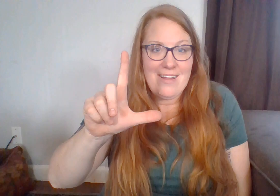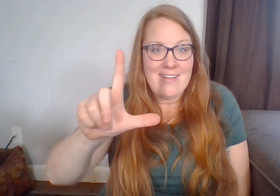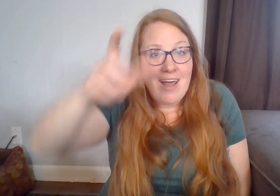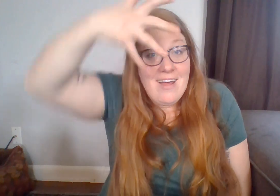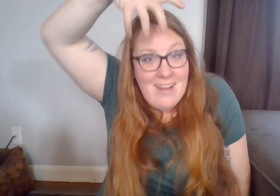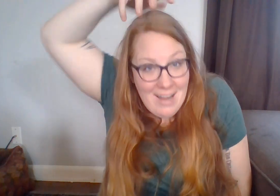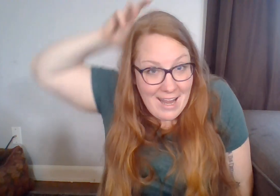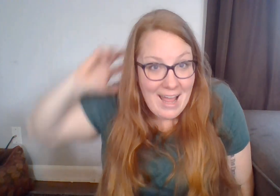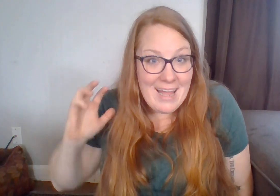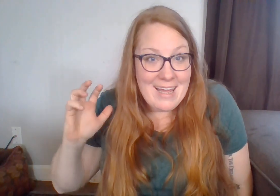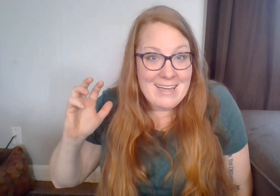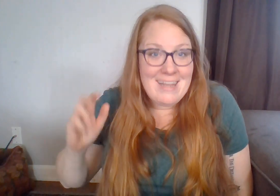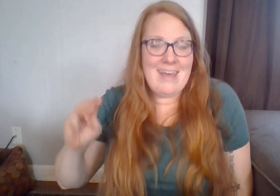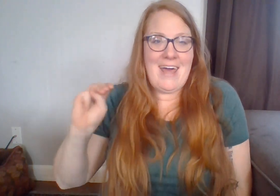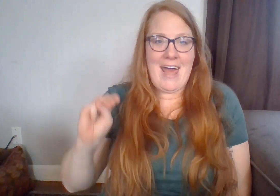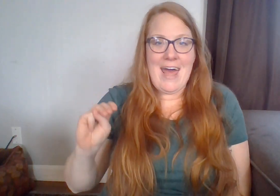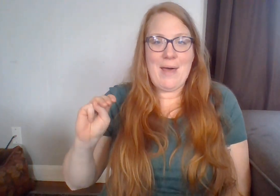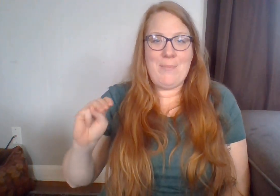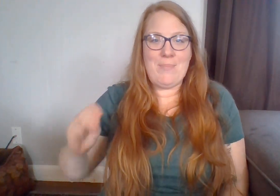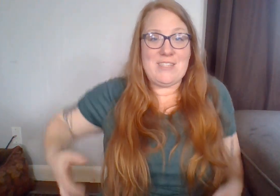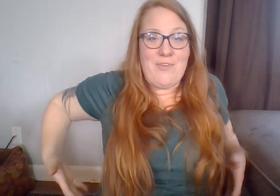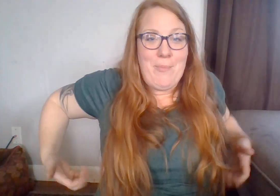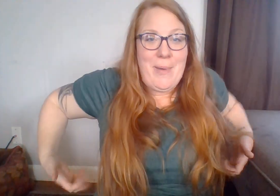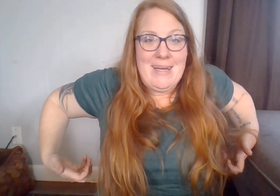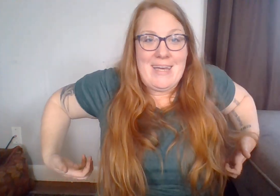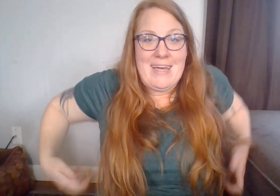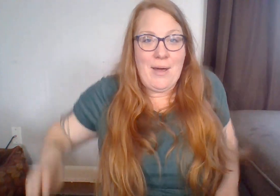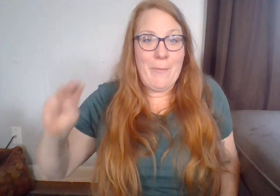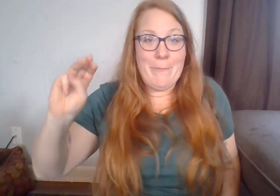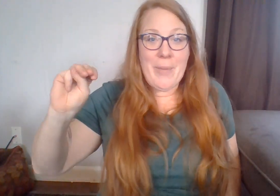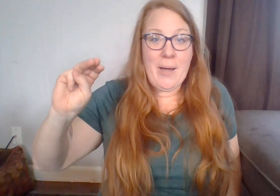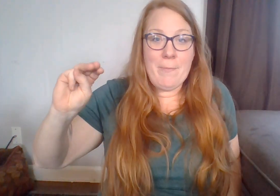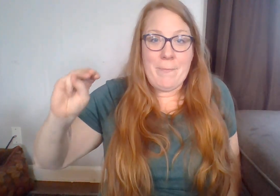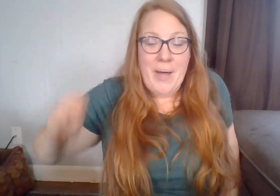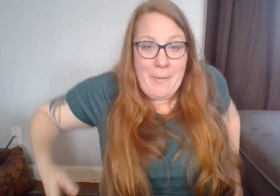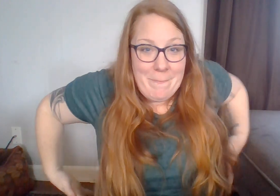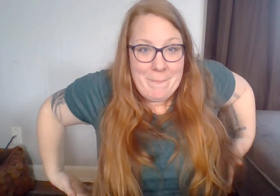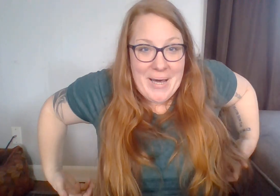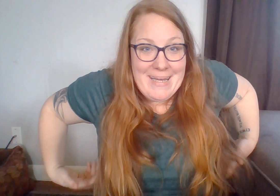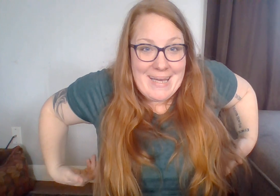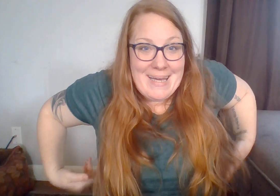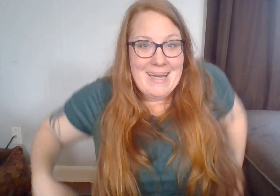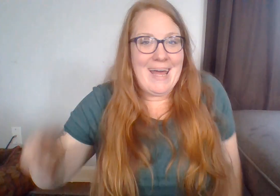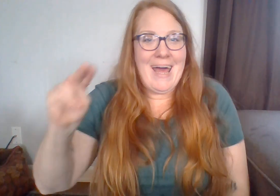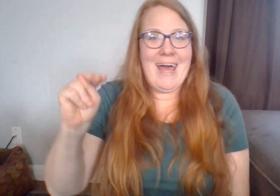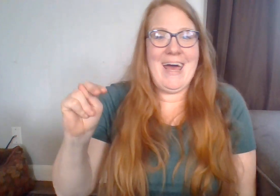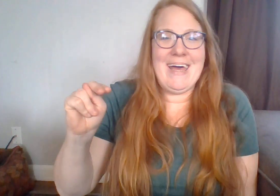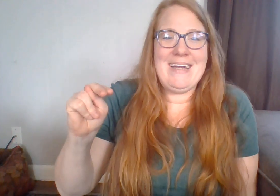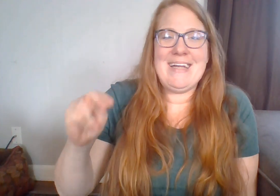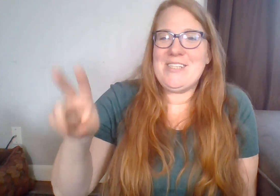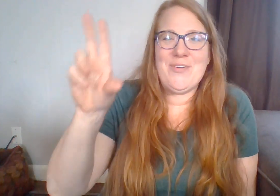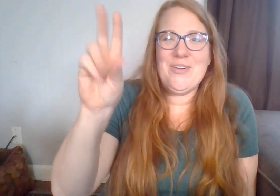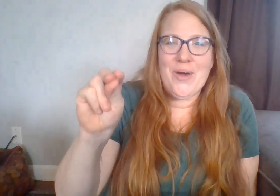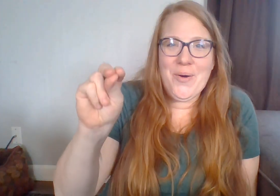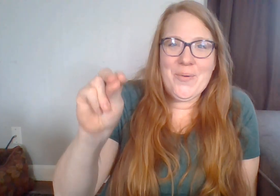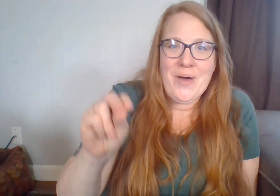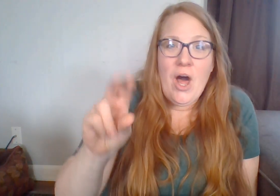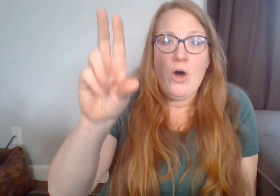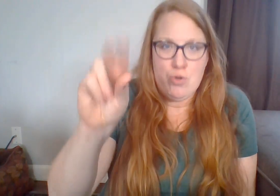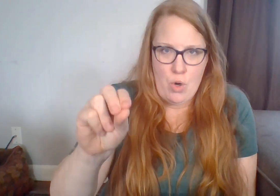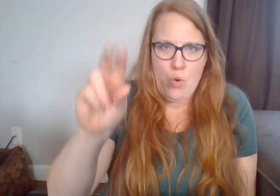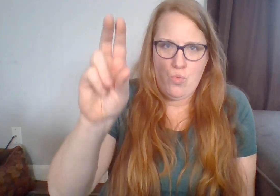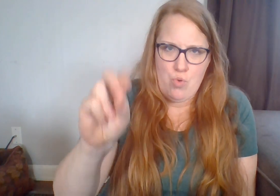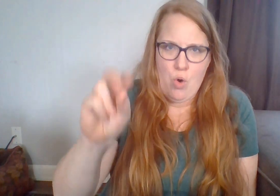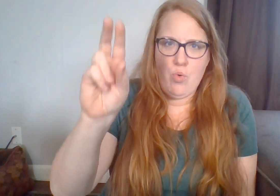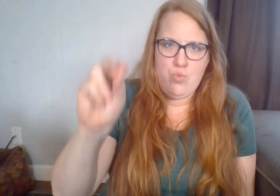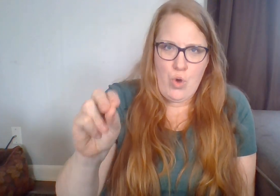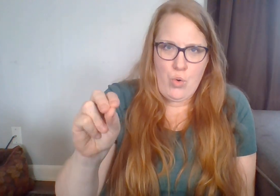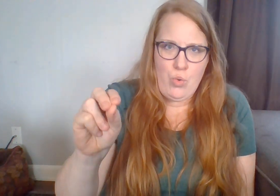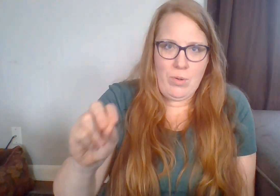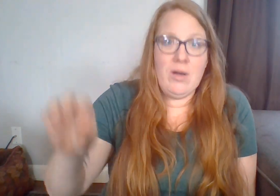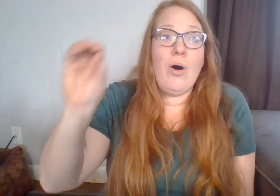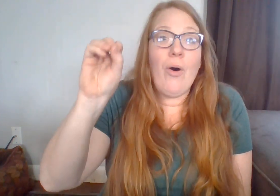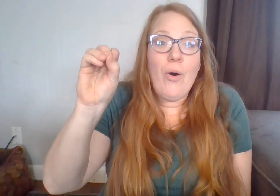l... lion, M is for Monkey m...m... monkey, N is for No no no no, O is